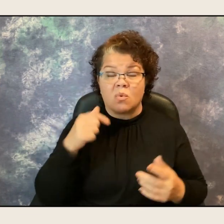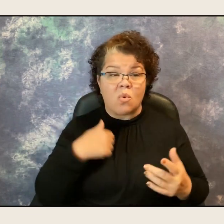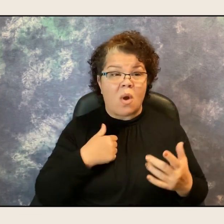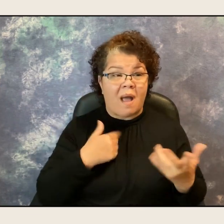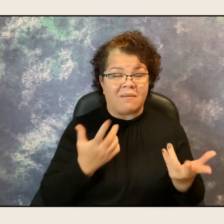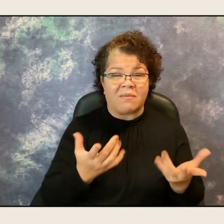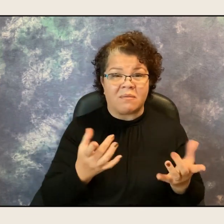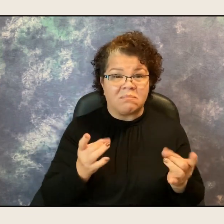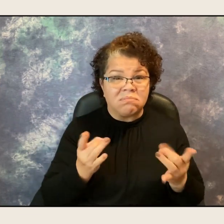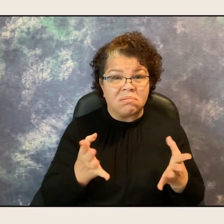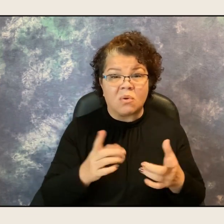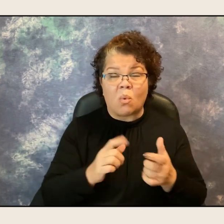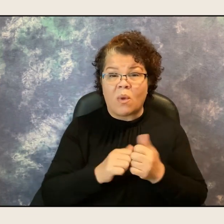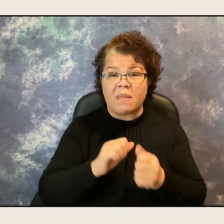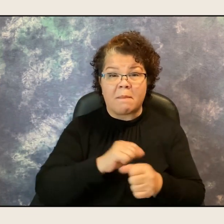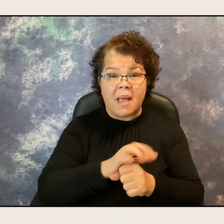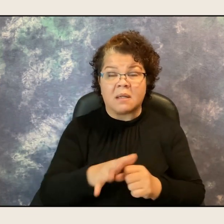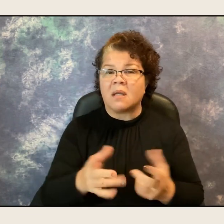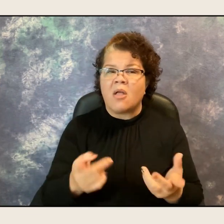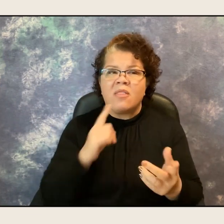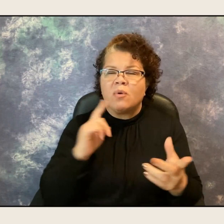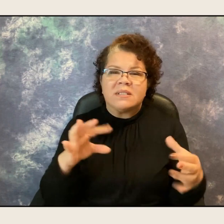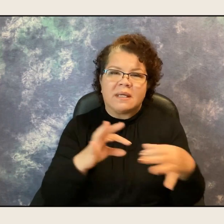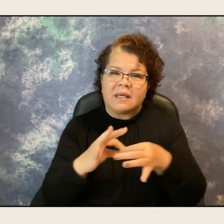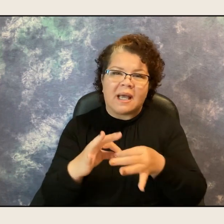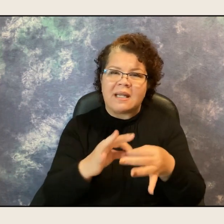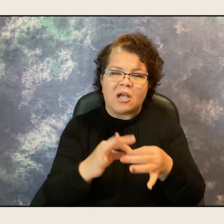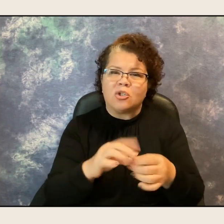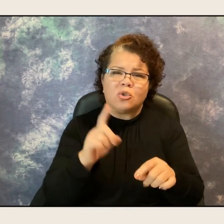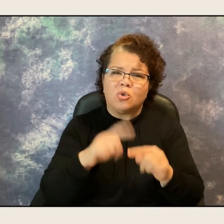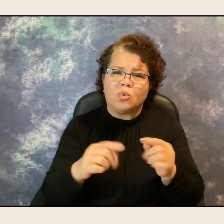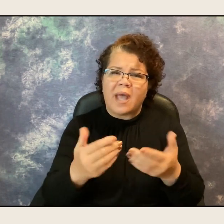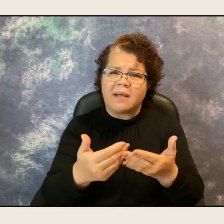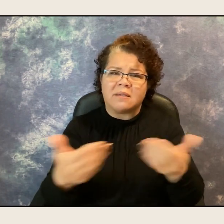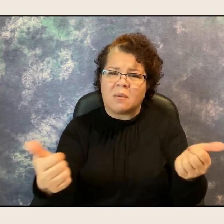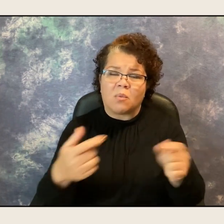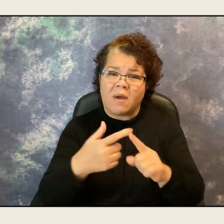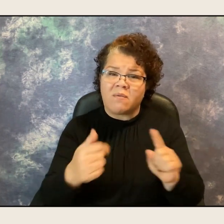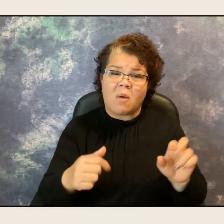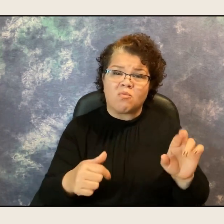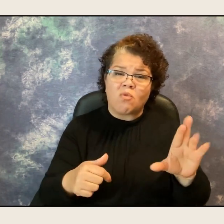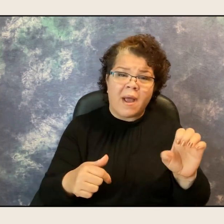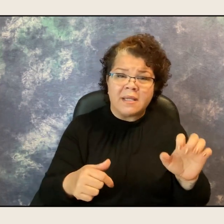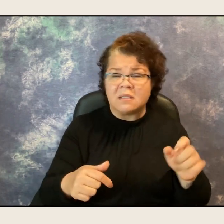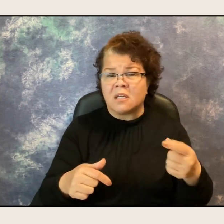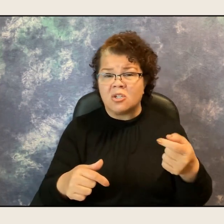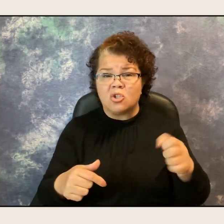there is a connection that cannot be divorced from race, from gender, from sexuality.